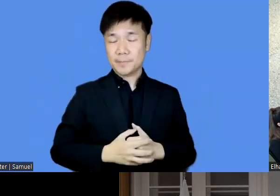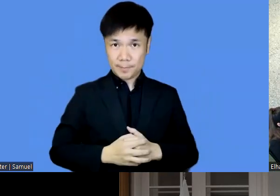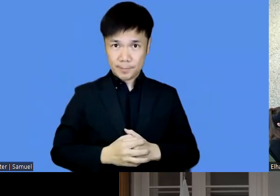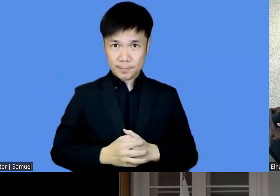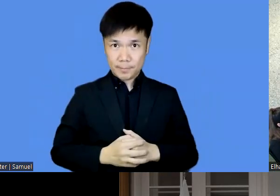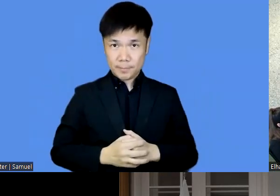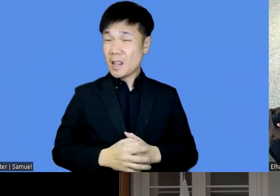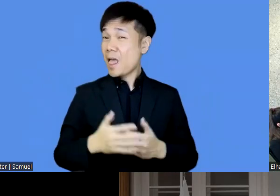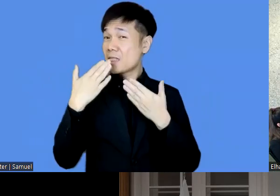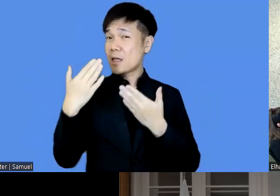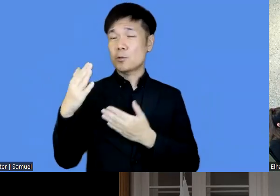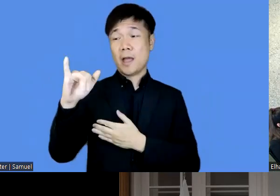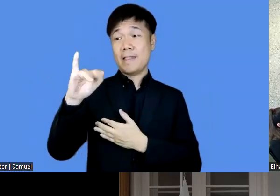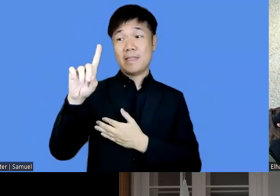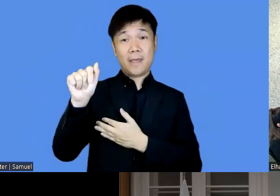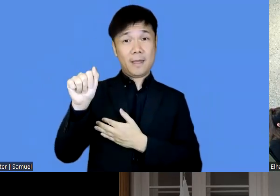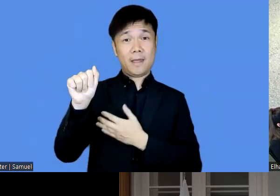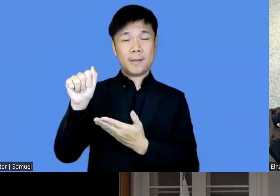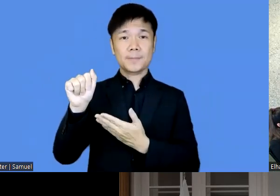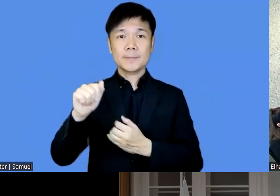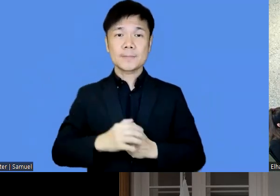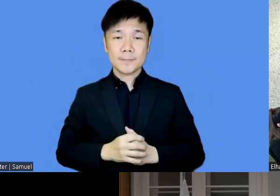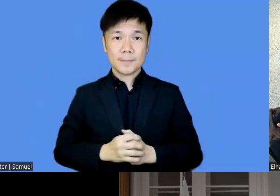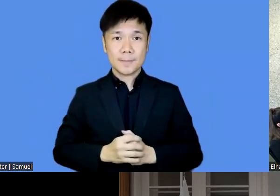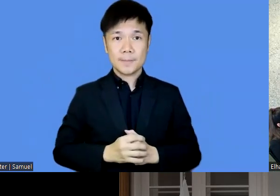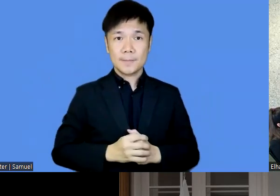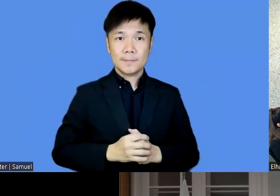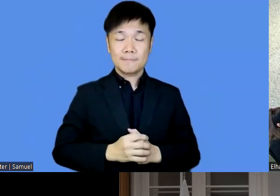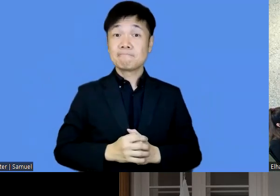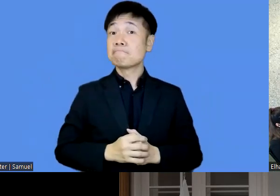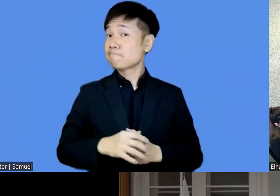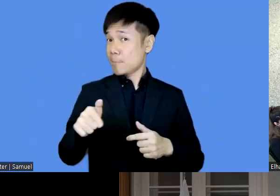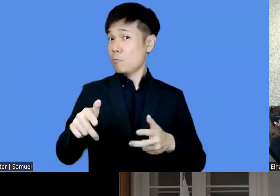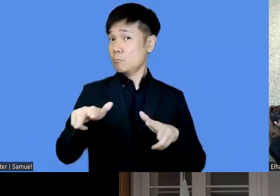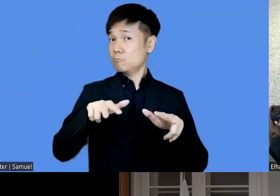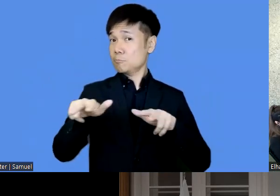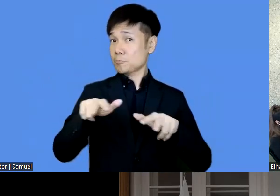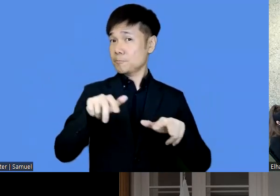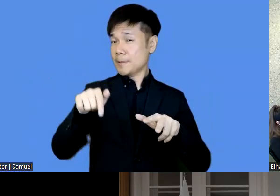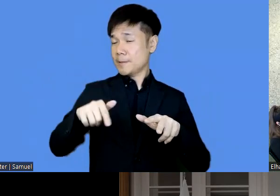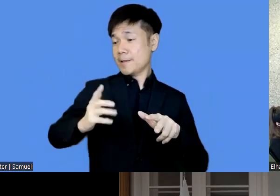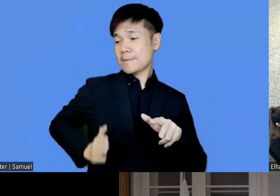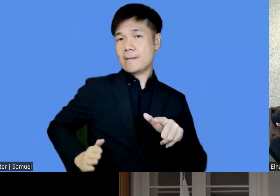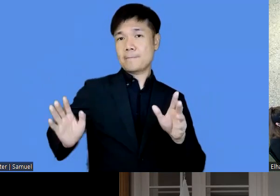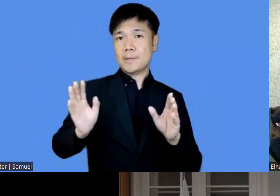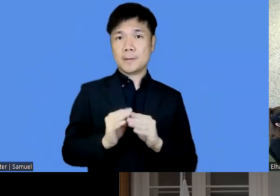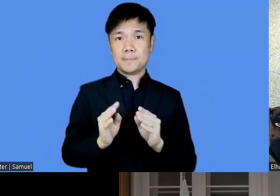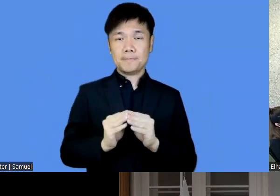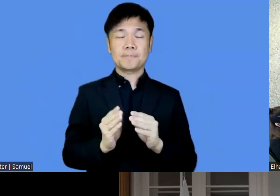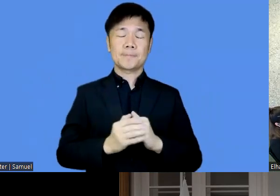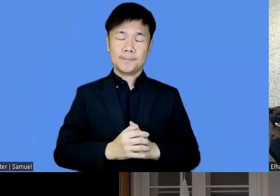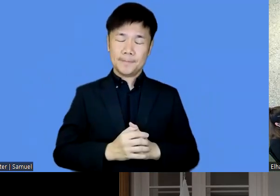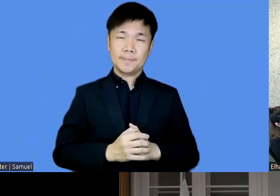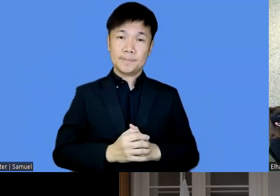Disability Alliance, you for hosting this event and I'd like to express my appreciation